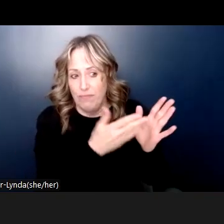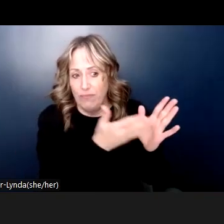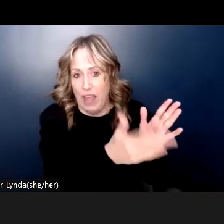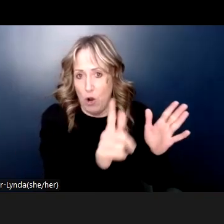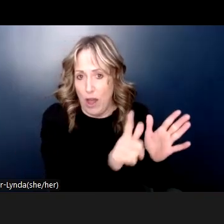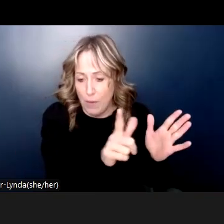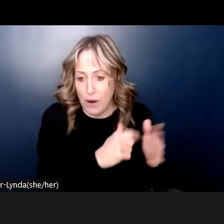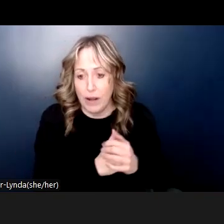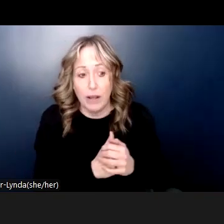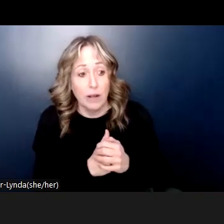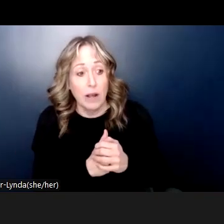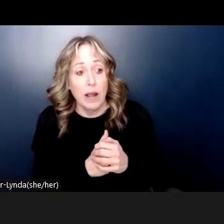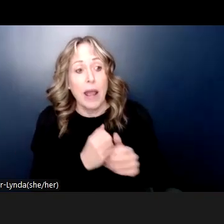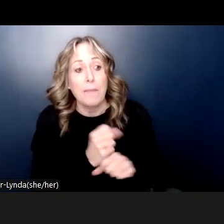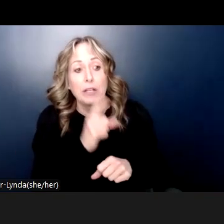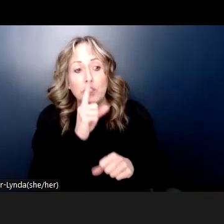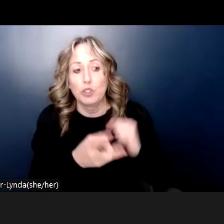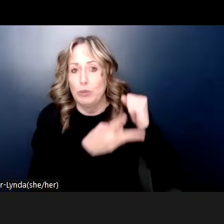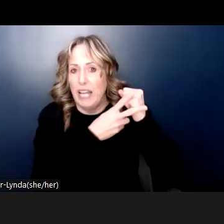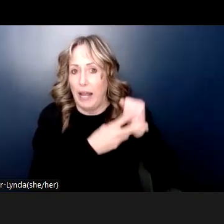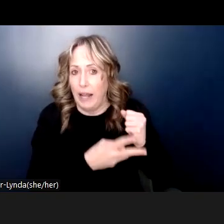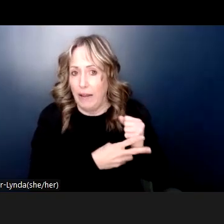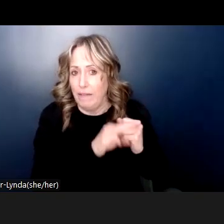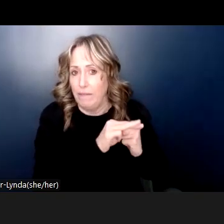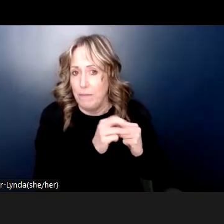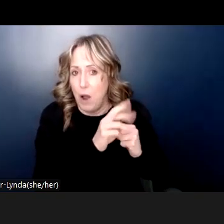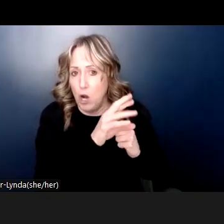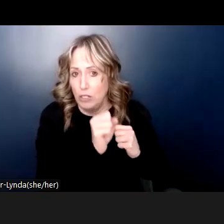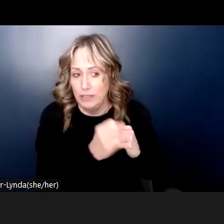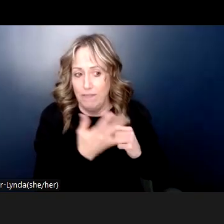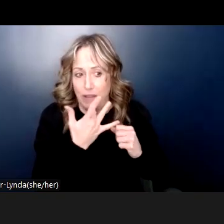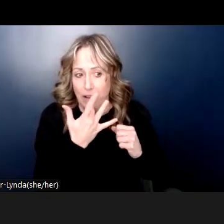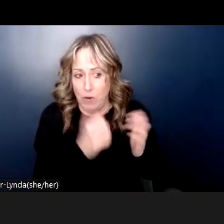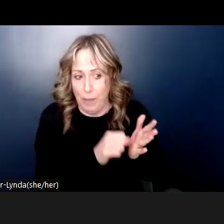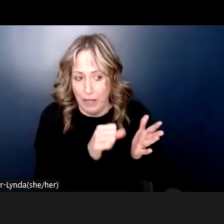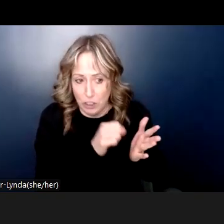Ma's favorite pages. Look at the crosswalk review